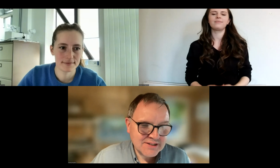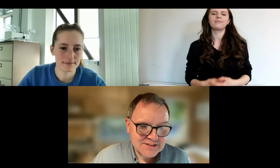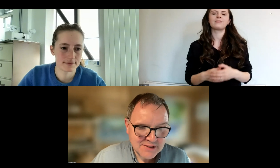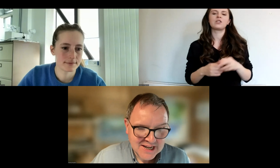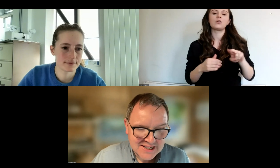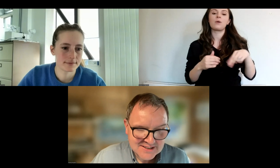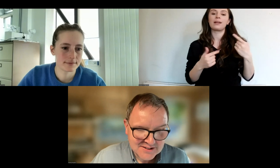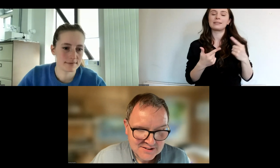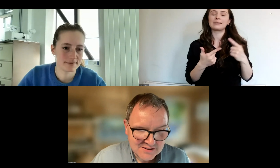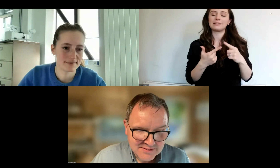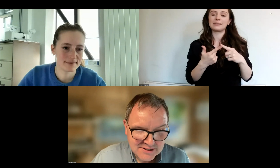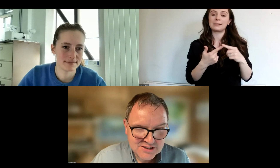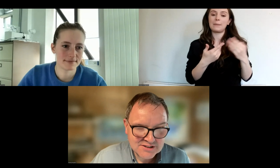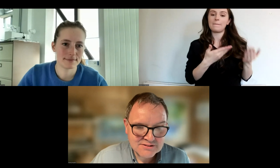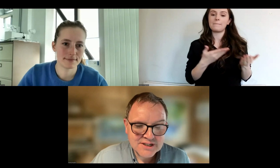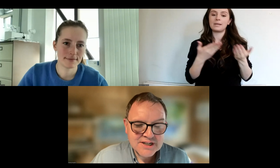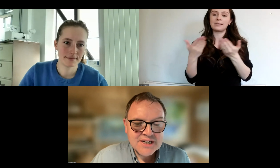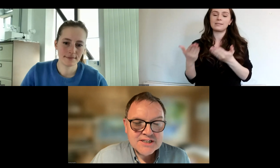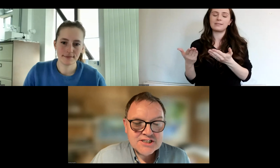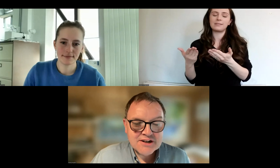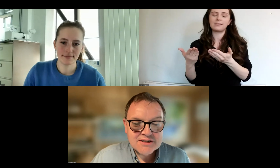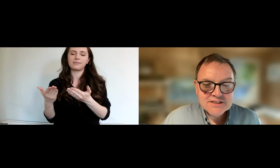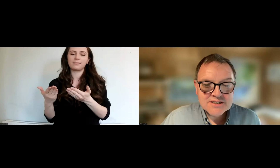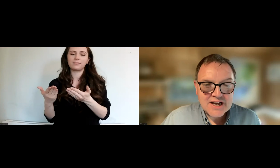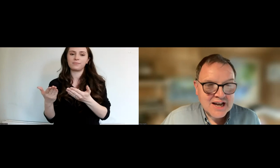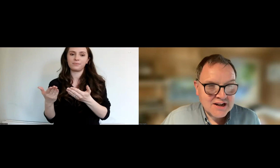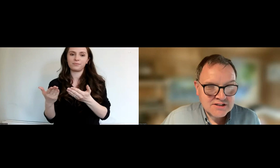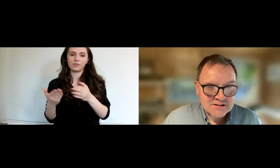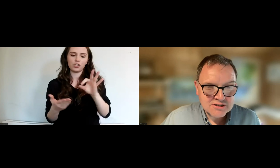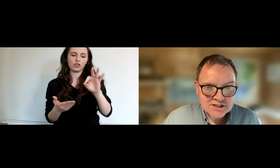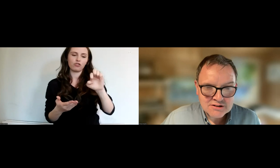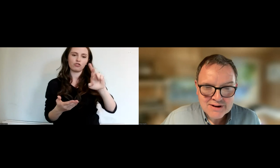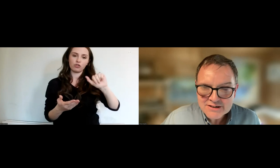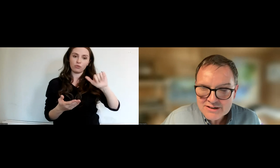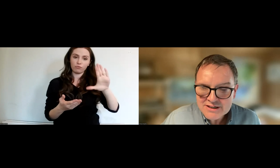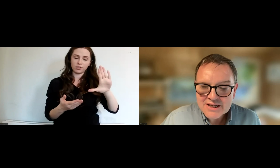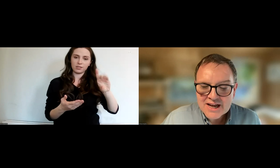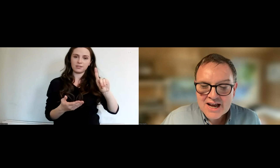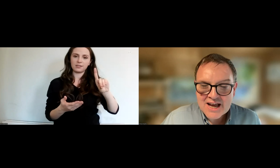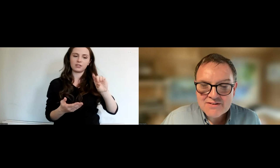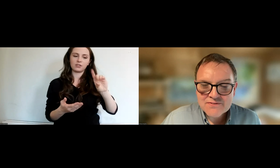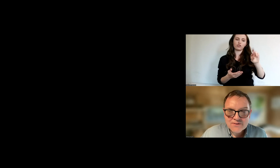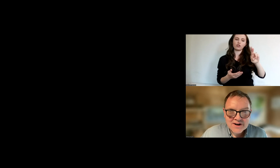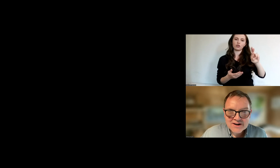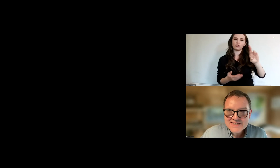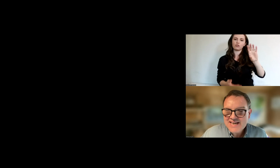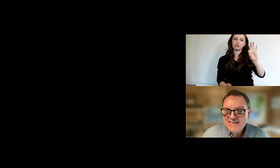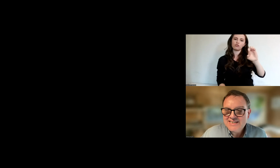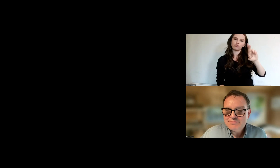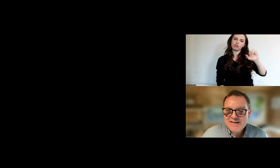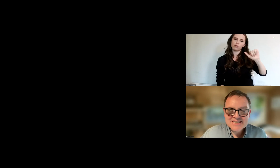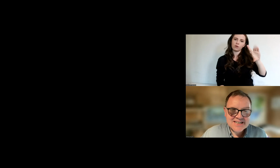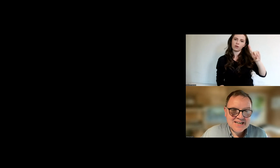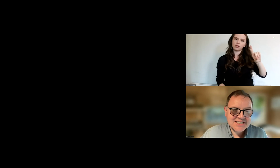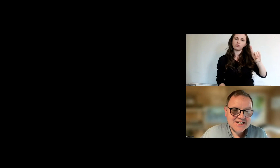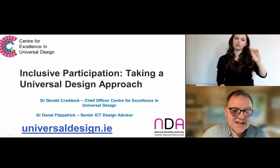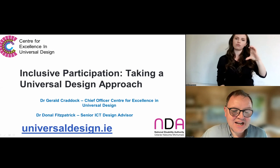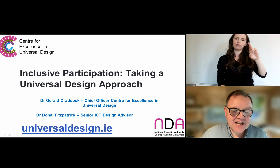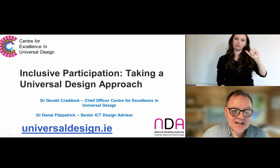I'm going to pass over to Dr Gerald Craddock for our second presentation